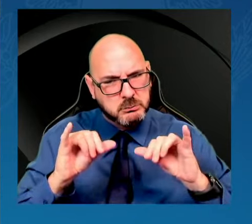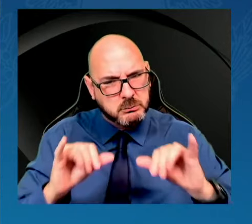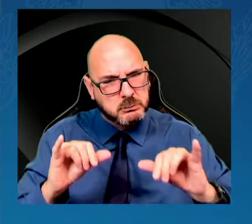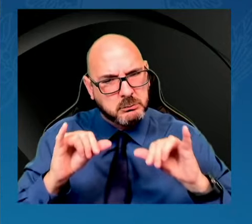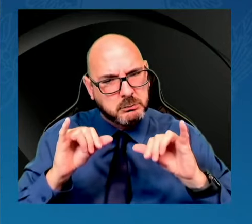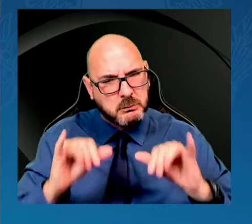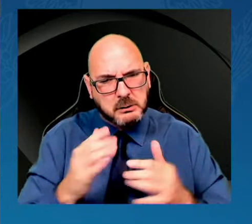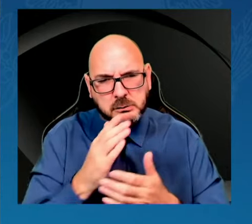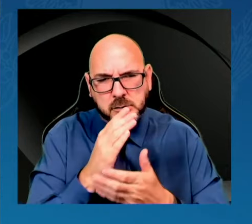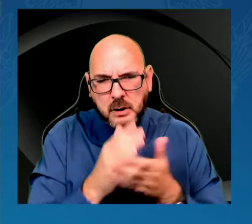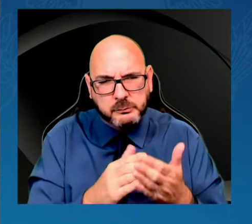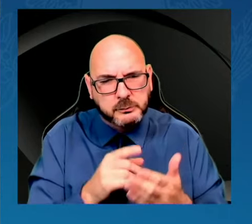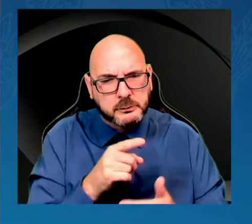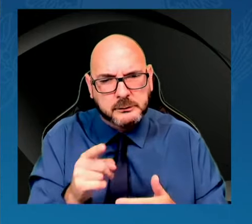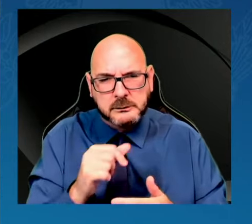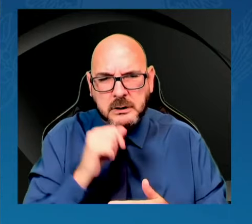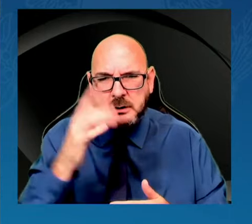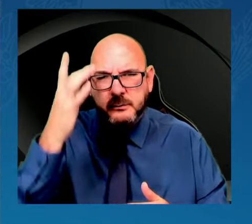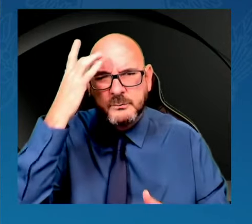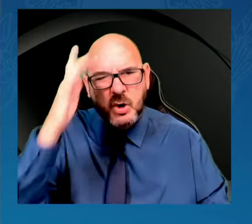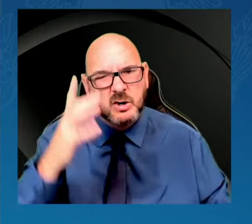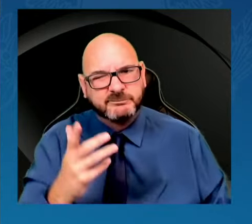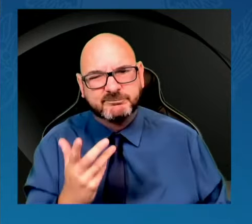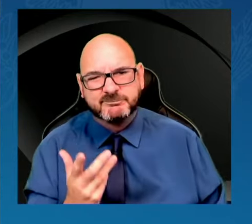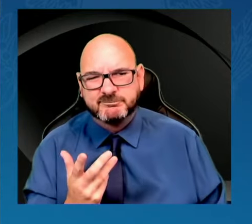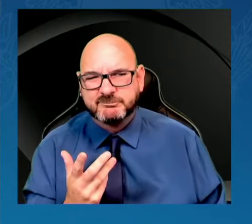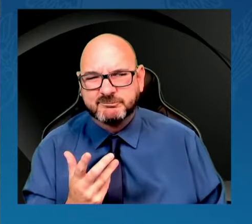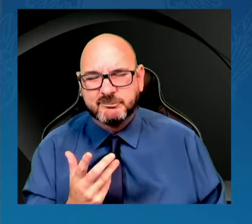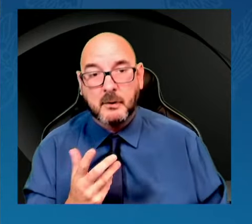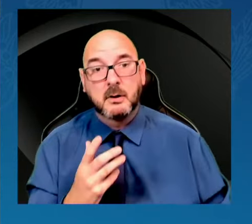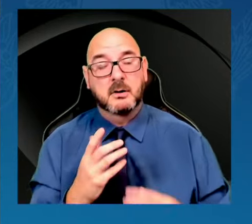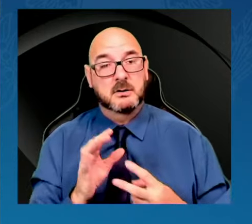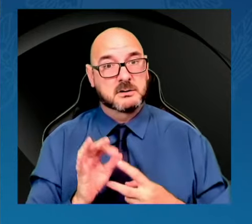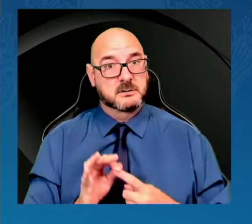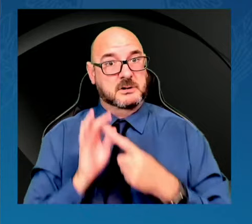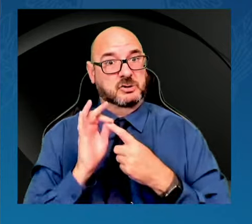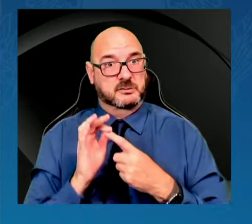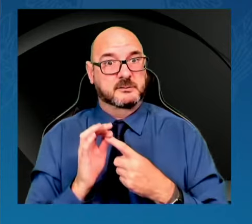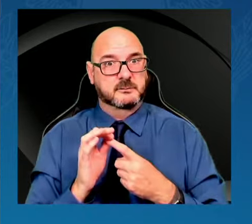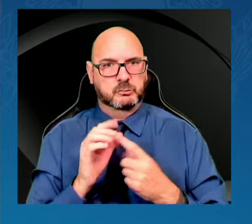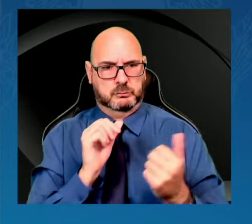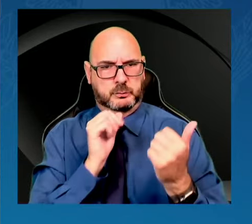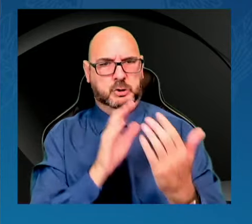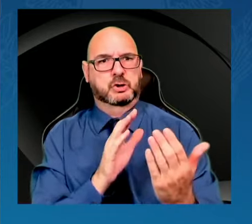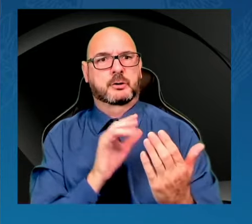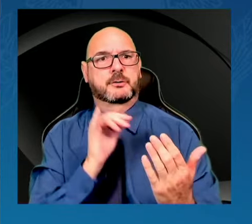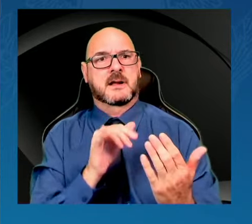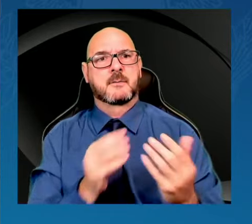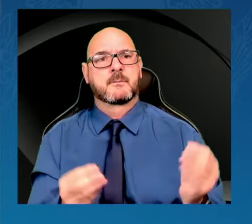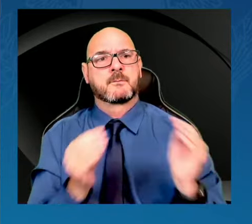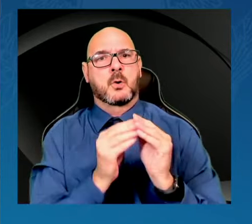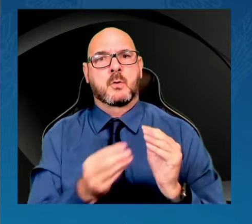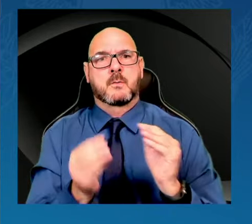in particular when we are now facing increased drought and these extreme changes.